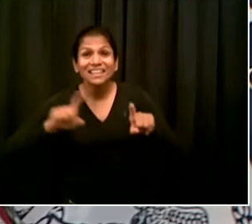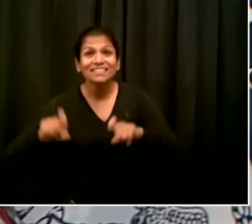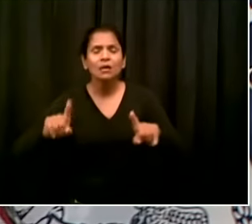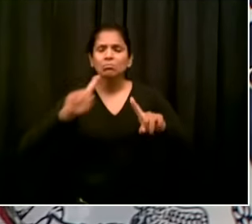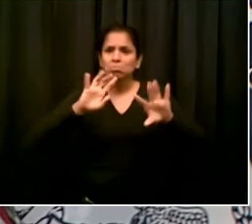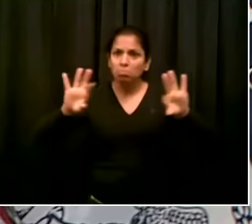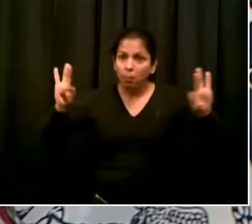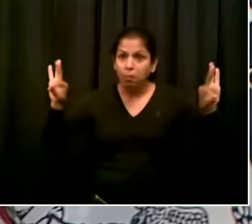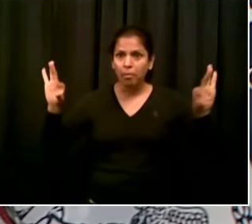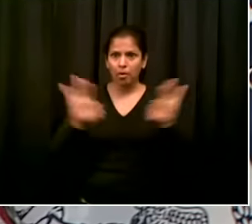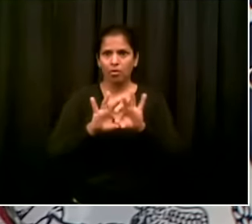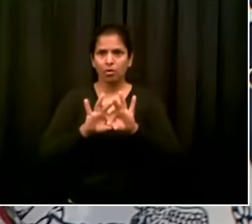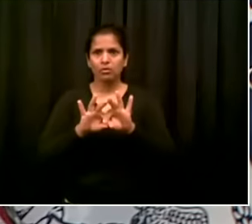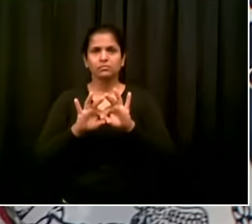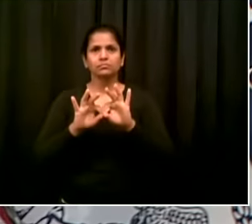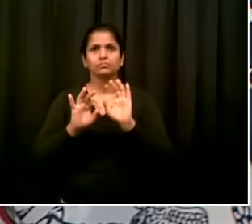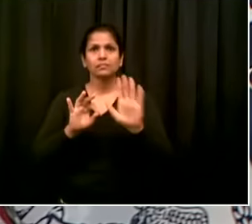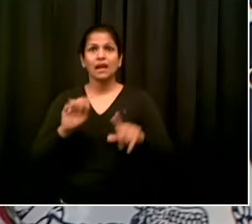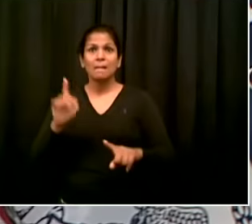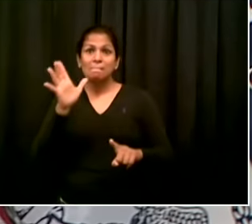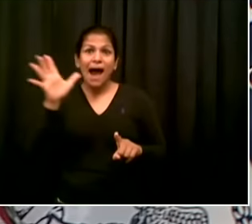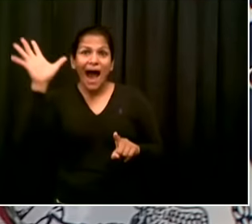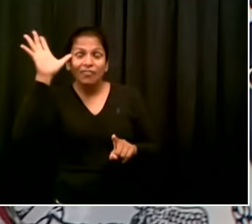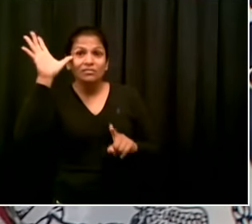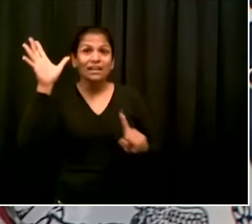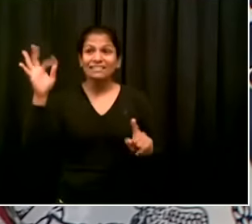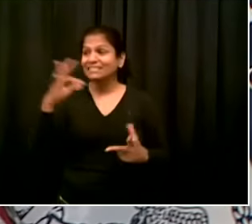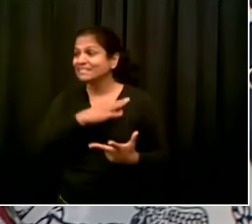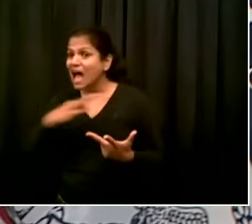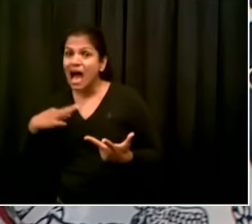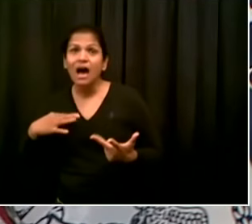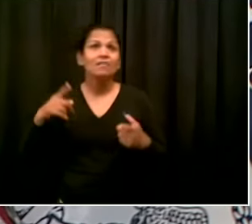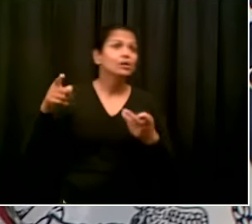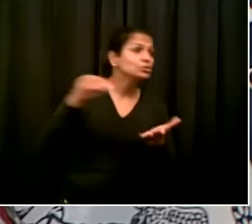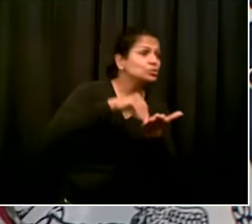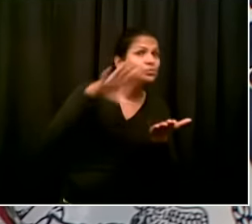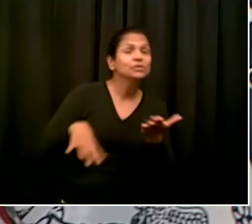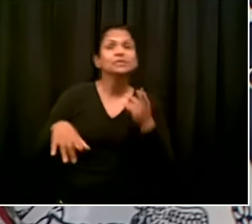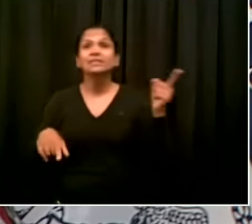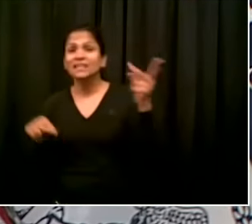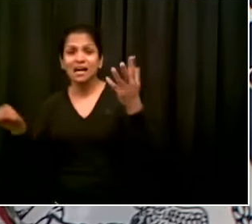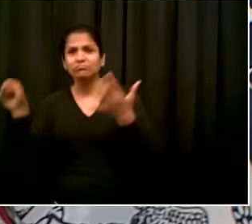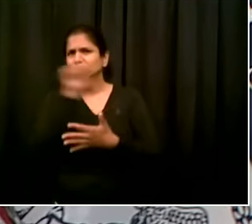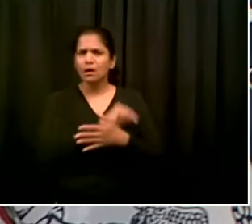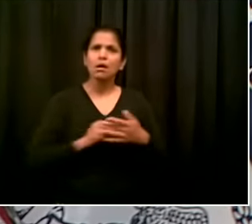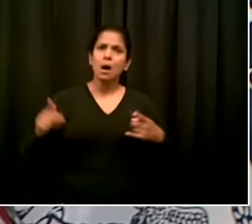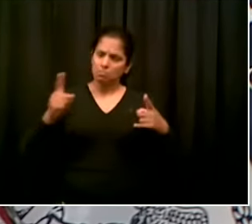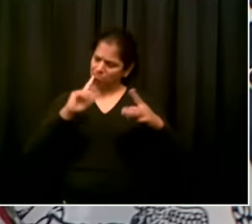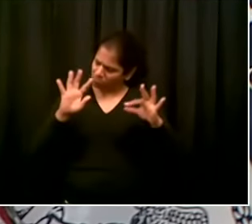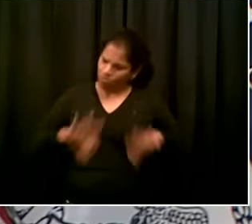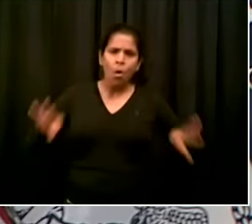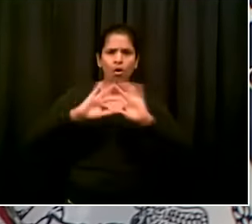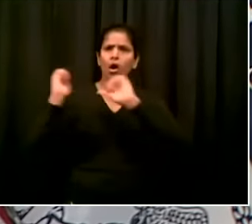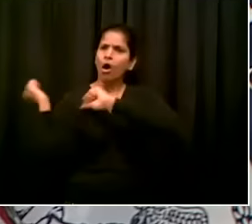STUDENTS ARE SIGNED UP FOR THE TESTING. THEY NEED PARENTAL PERMISSION. WE WANT TO GET